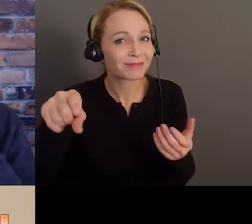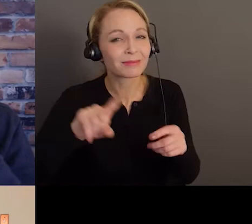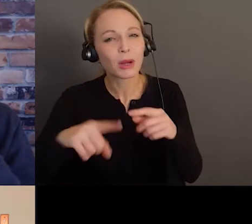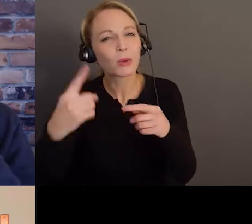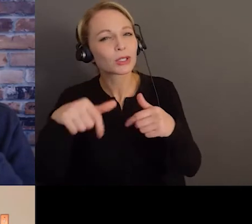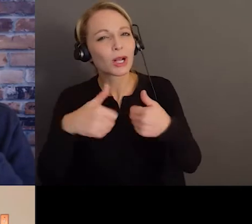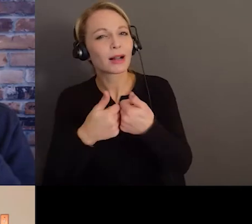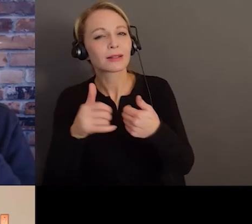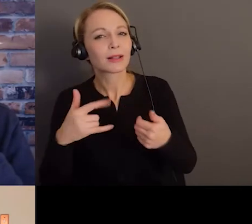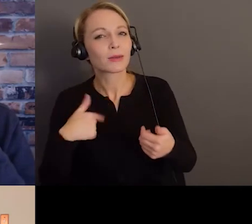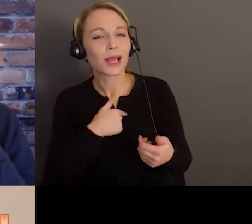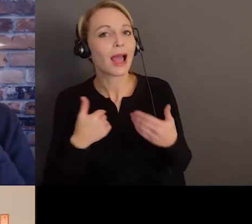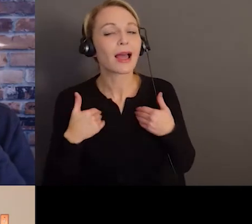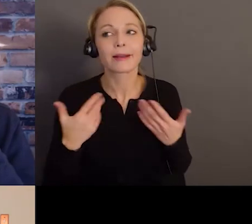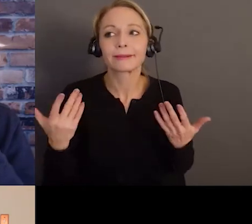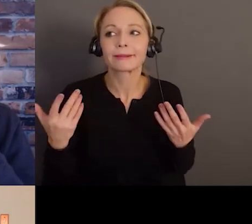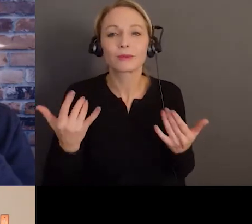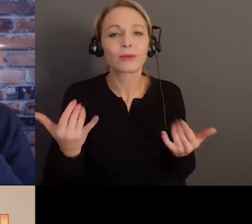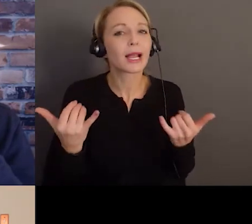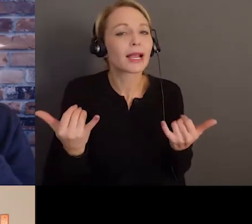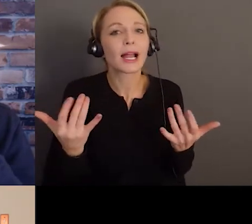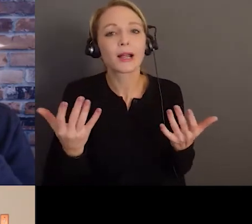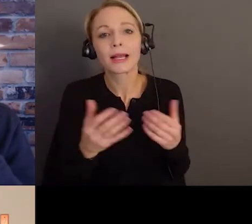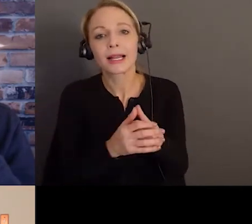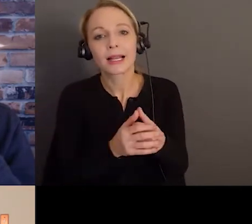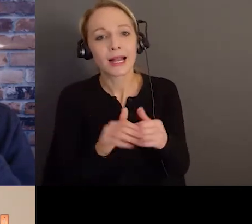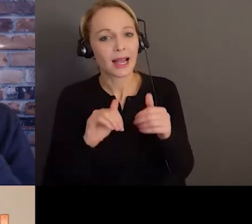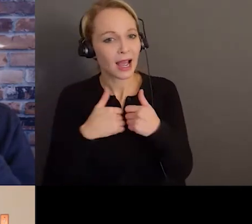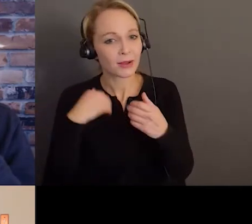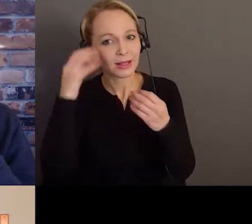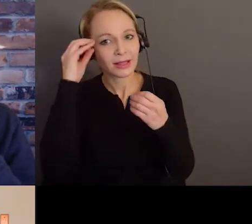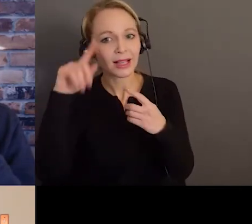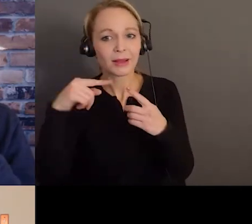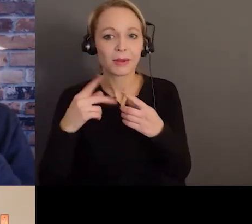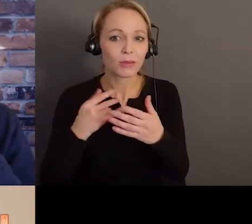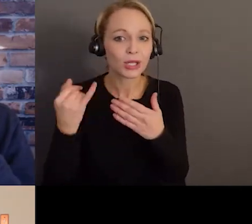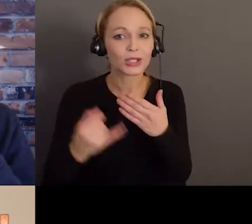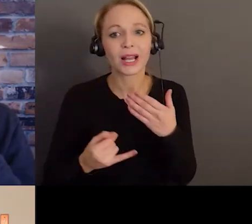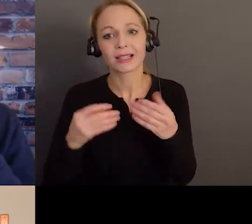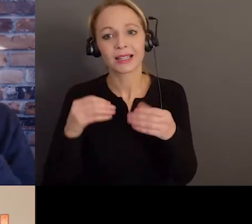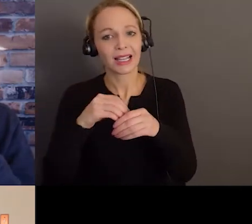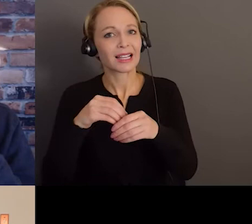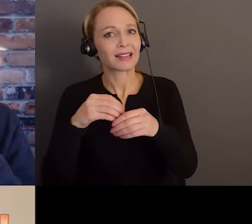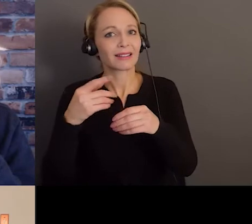AND THE CHALLENGE RIGHT NOW AND THE WAY THAT WE ARE THINKING ABOUT PROJECTS IN THE WAY OF DEVELOPER ONLY,